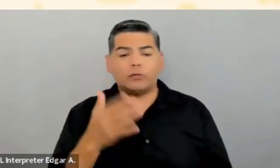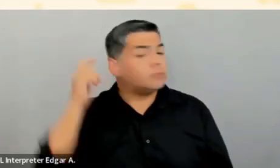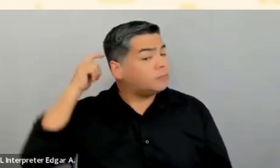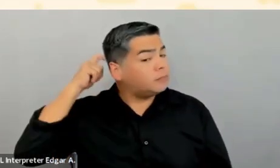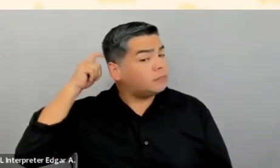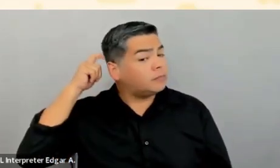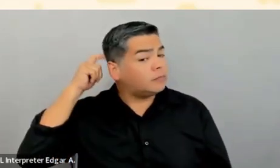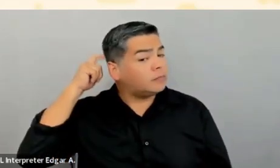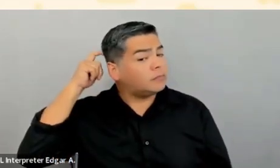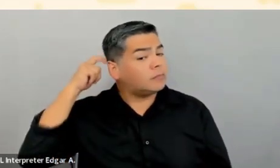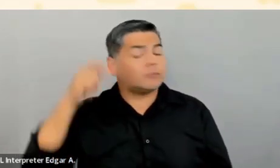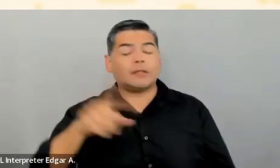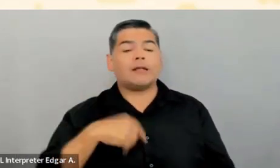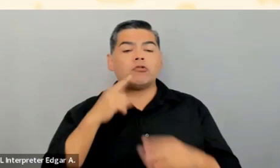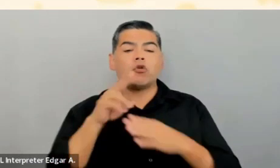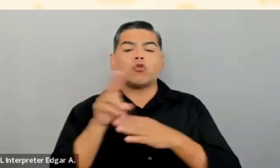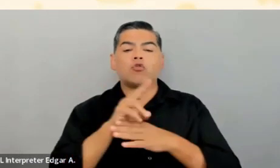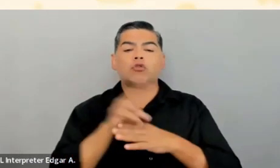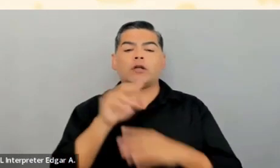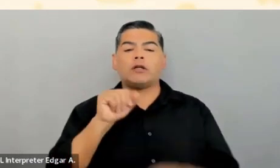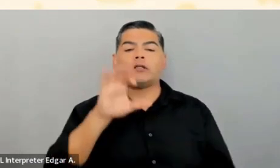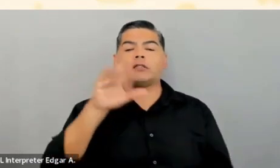The user scalable has been set to "no", which means